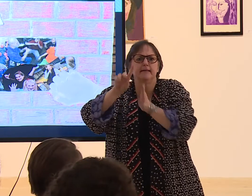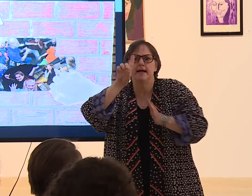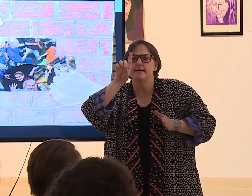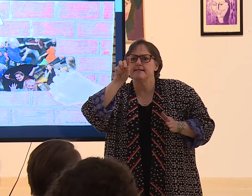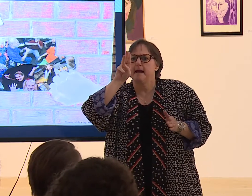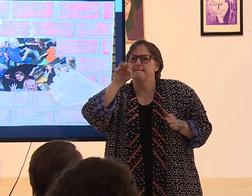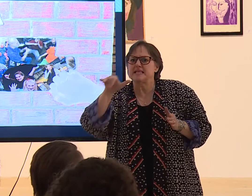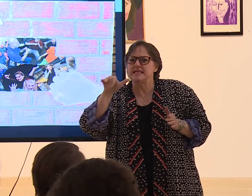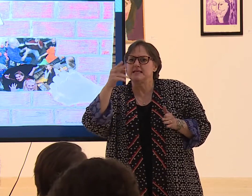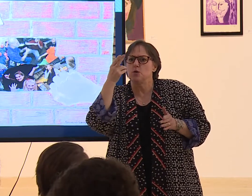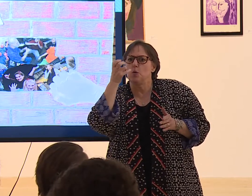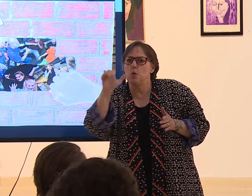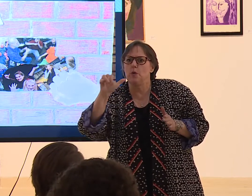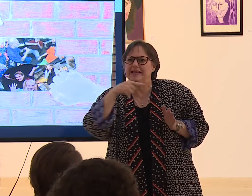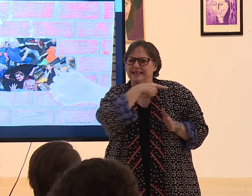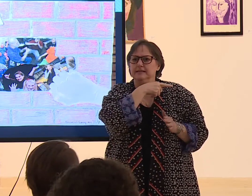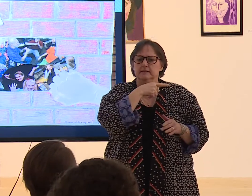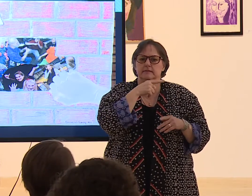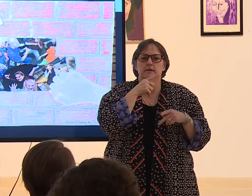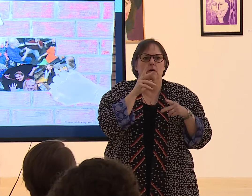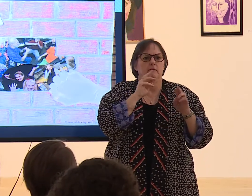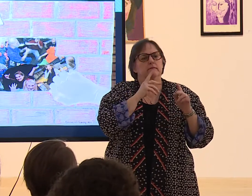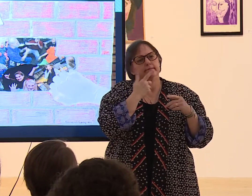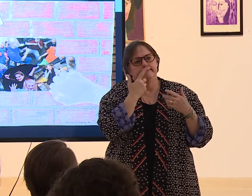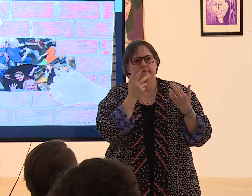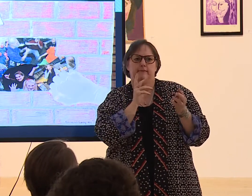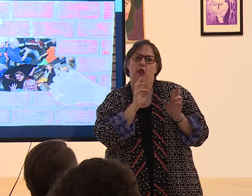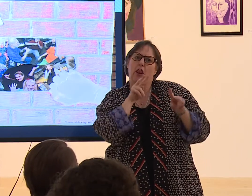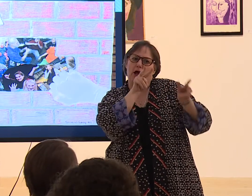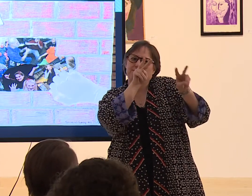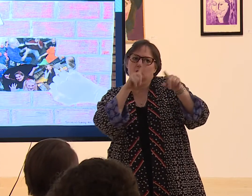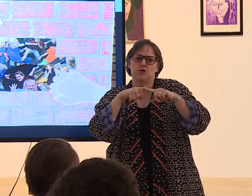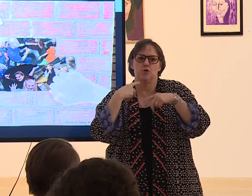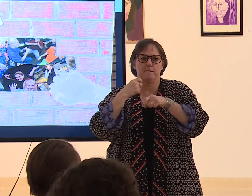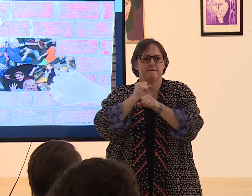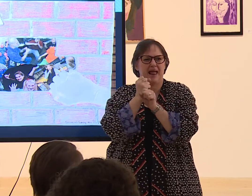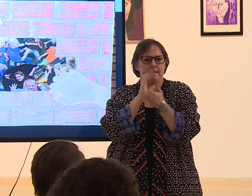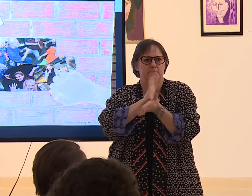My husband Steven was doing some research at the time